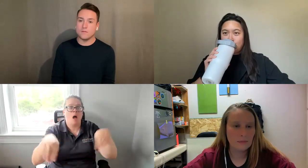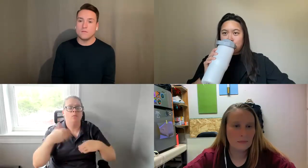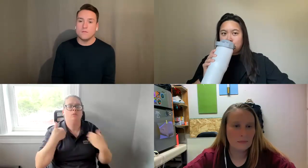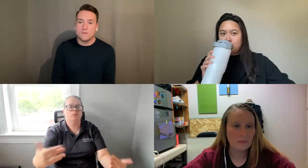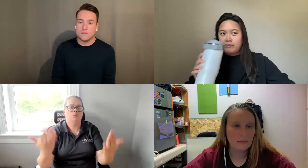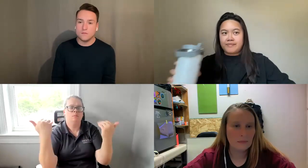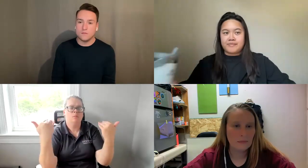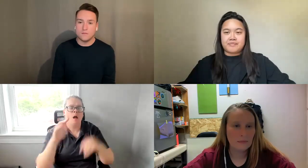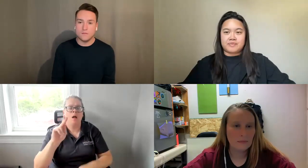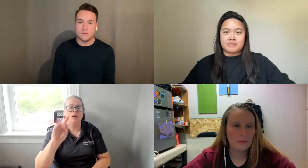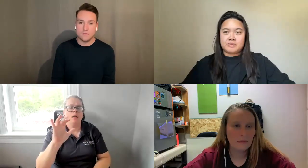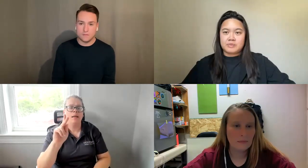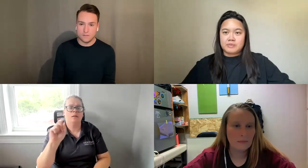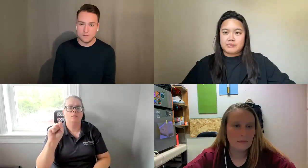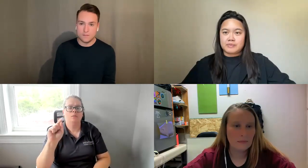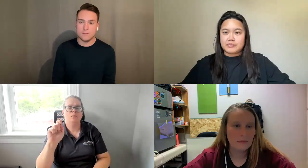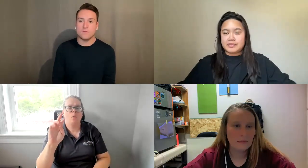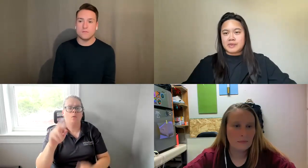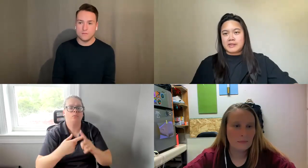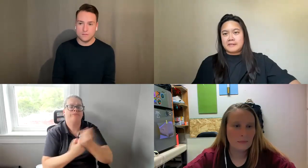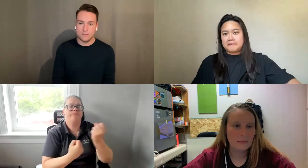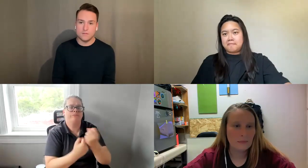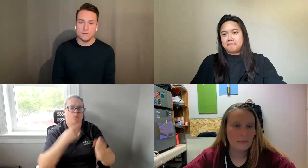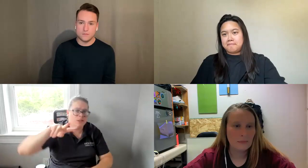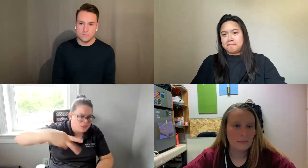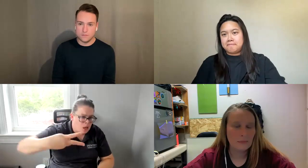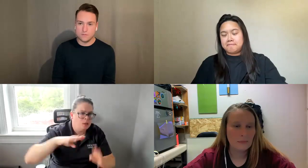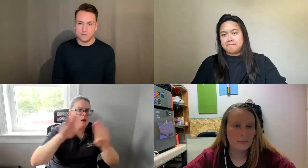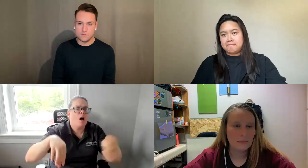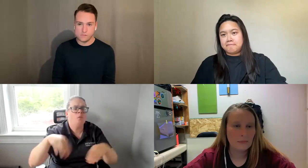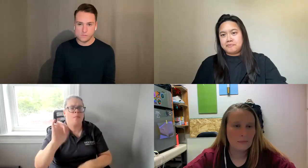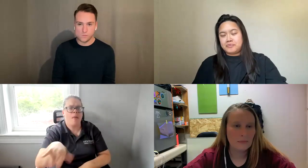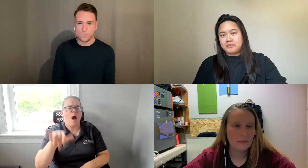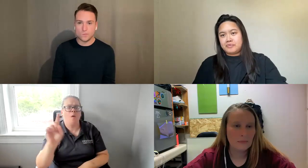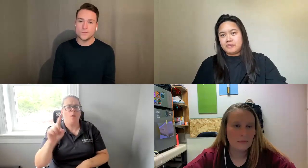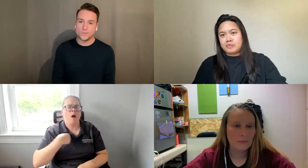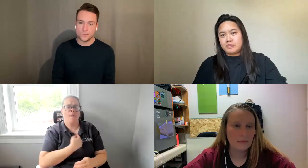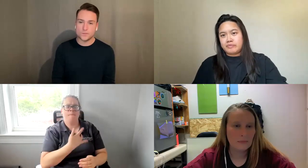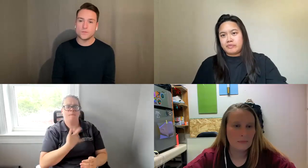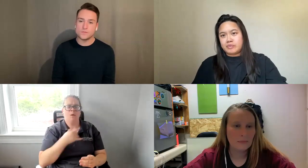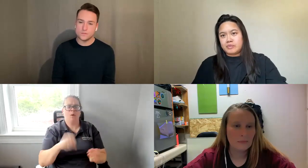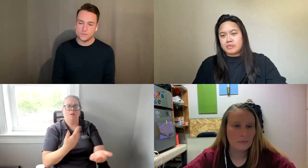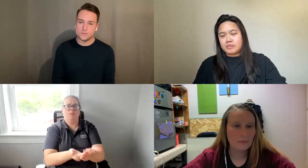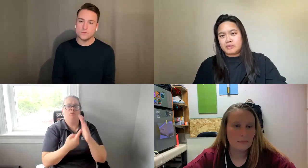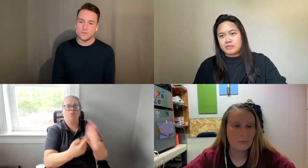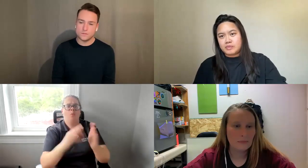Once we got the point where we finished the first house that's where we opened up the Kickstarter and started asking for money for a second house.